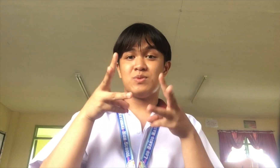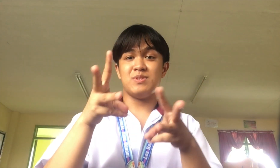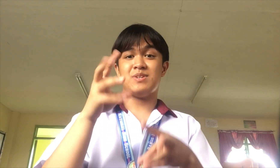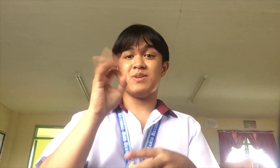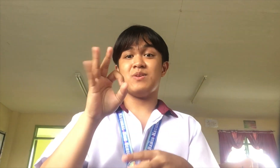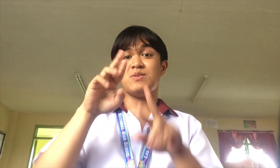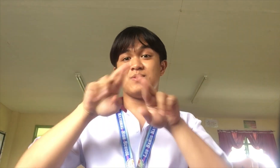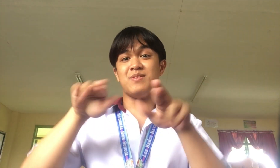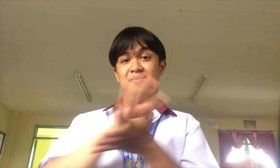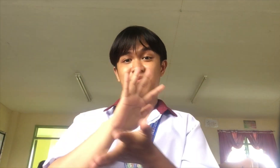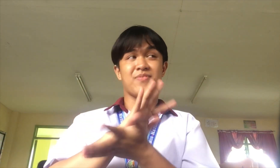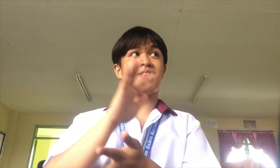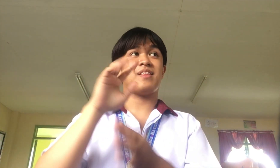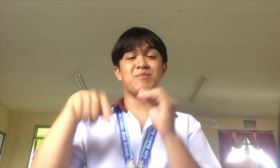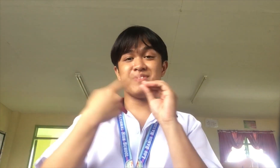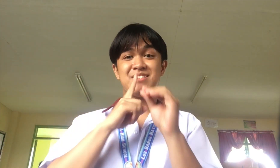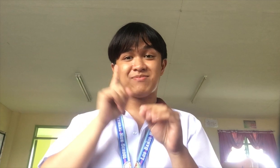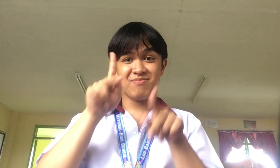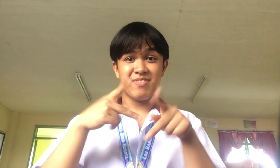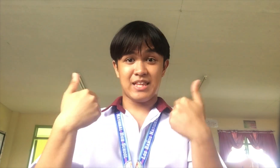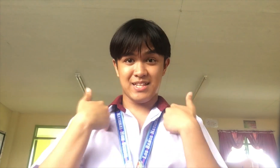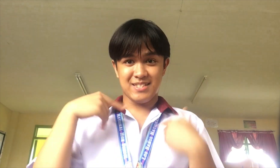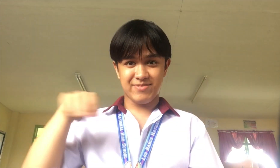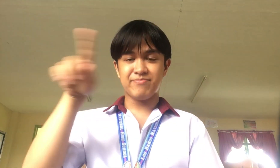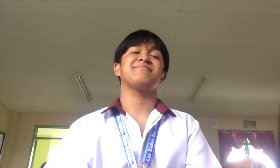Two ways of researching papers that deaf groups/students must have to: